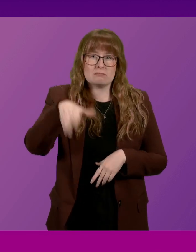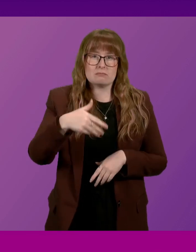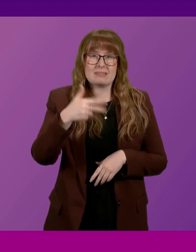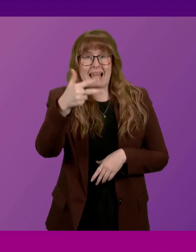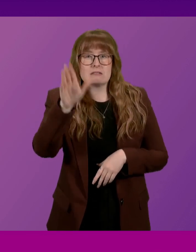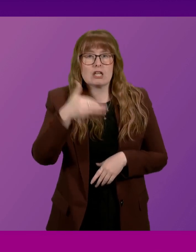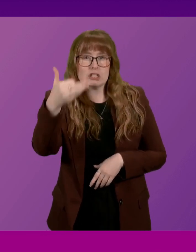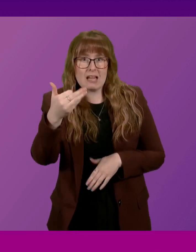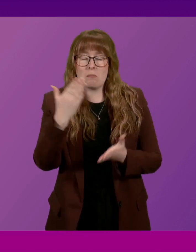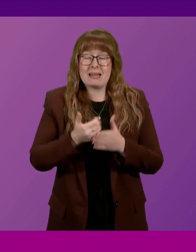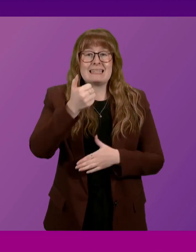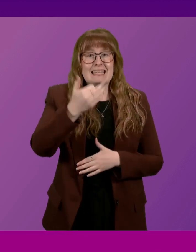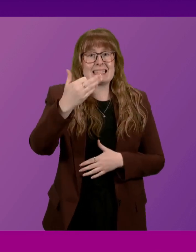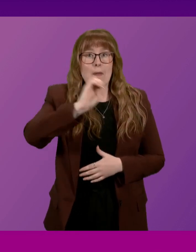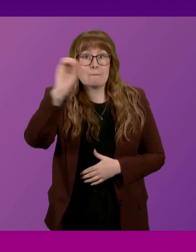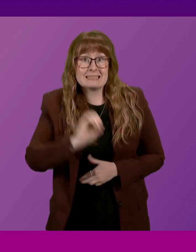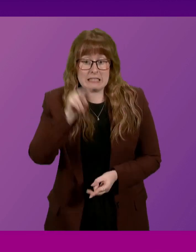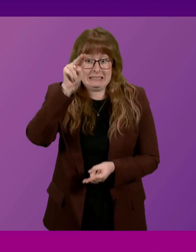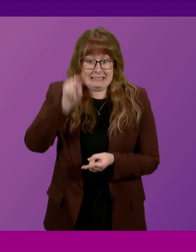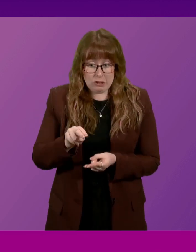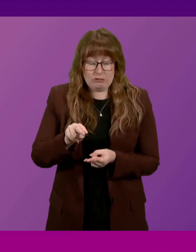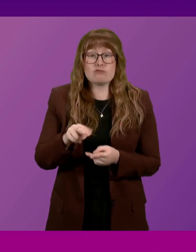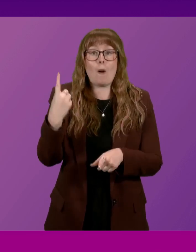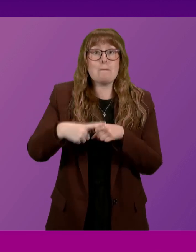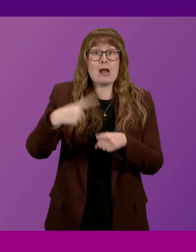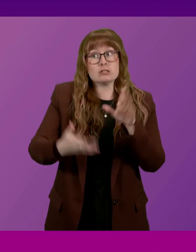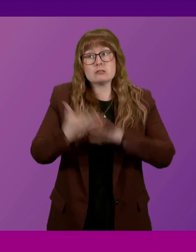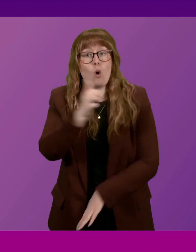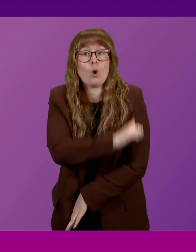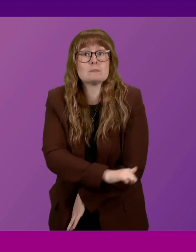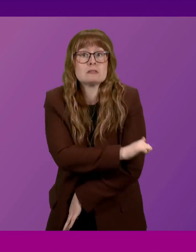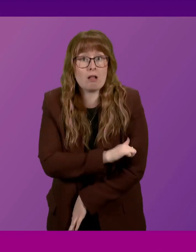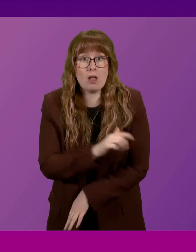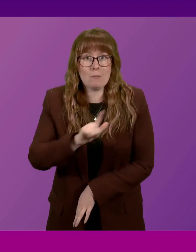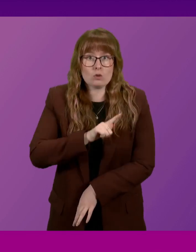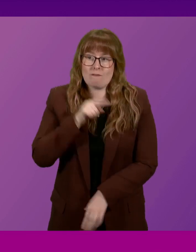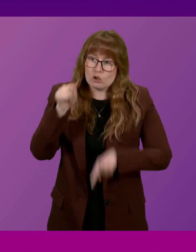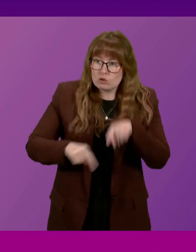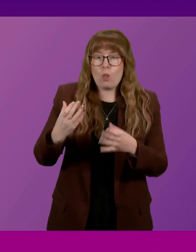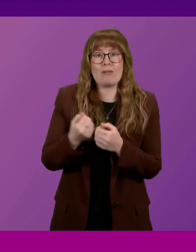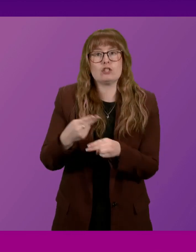a 69 per cent decrease in emergency hospital admissions because of assault with a sharp object.